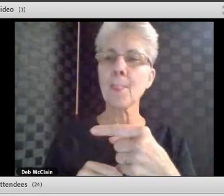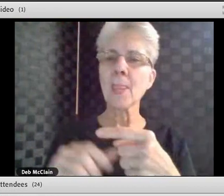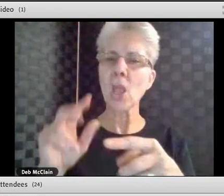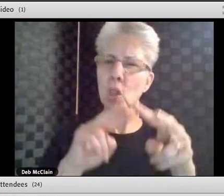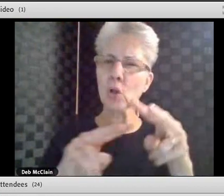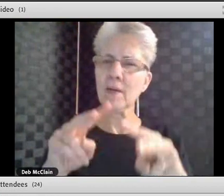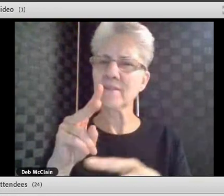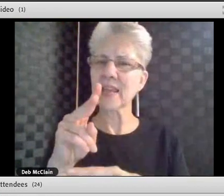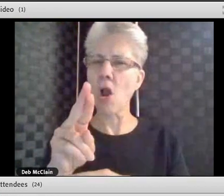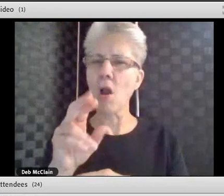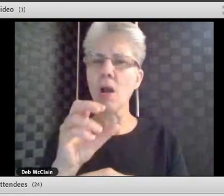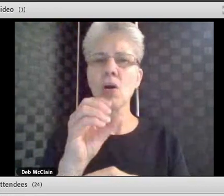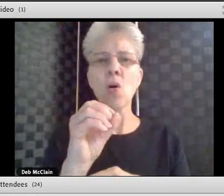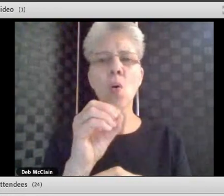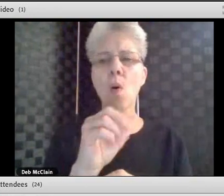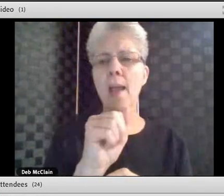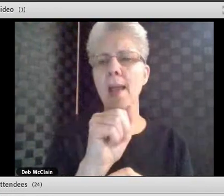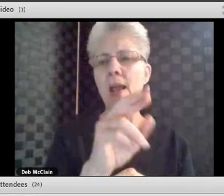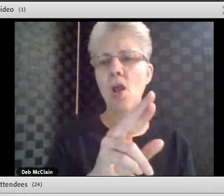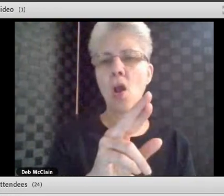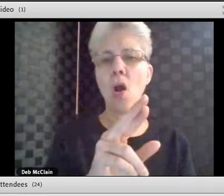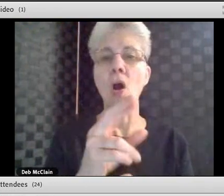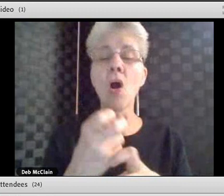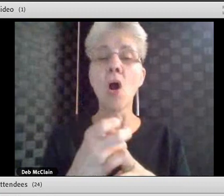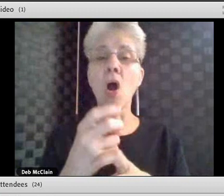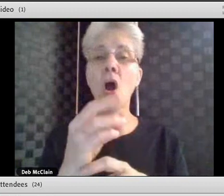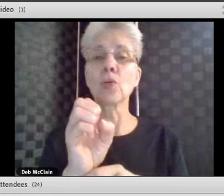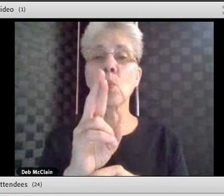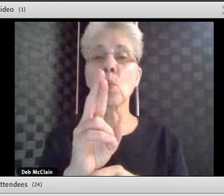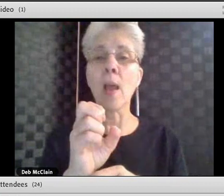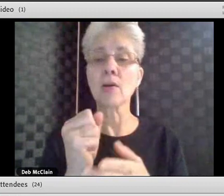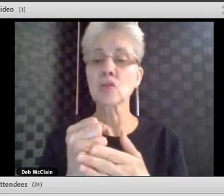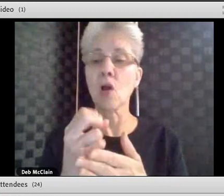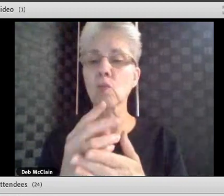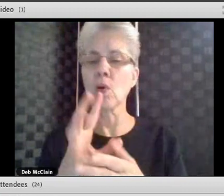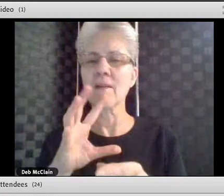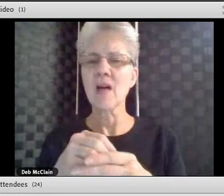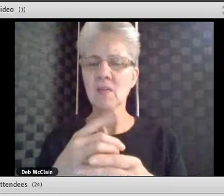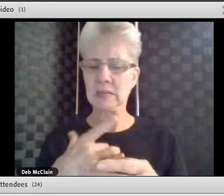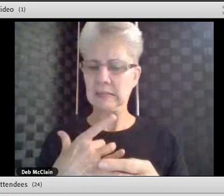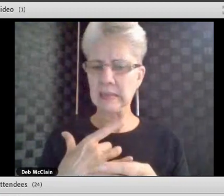or augmented-reality hardware and software, it involves the senses. It involves the brain.